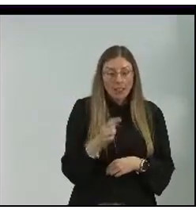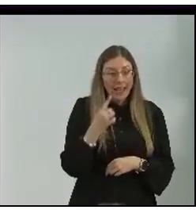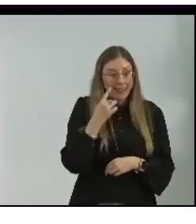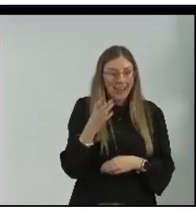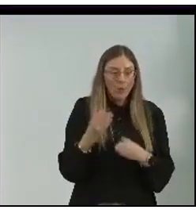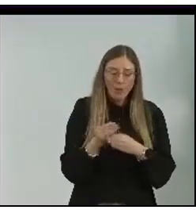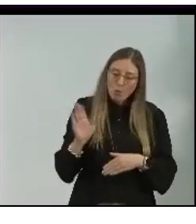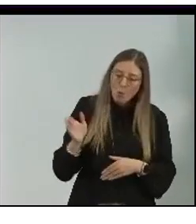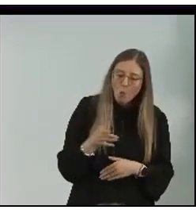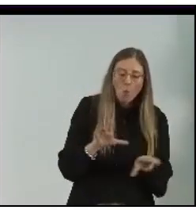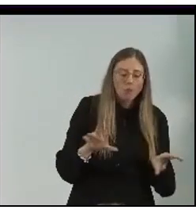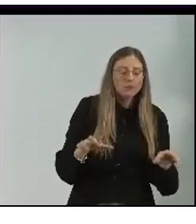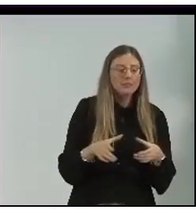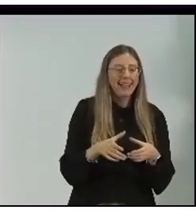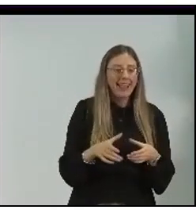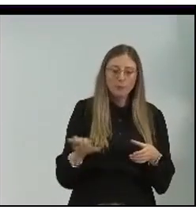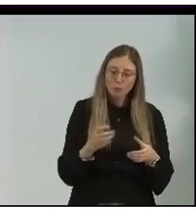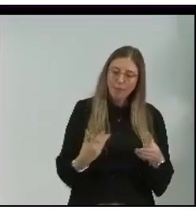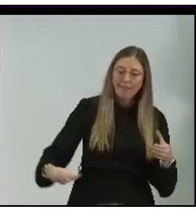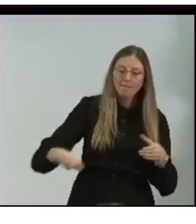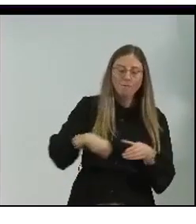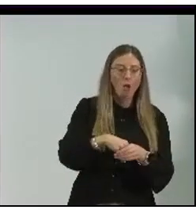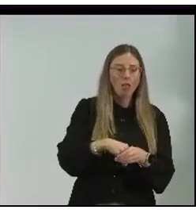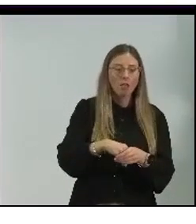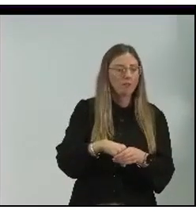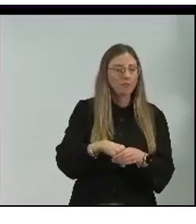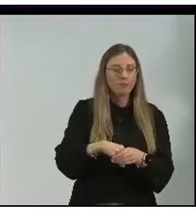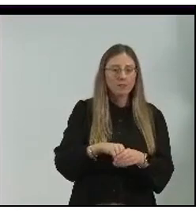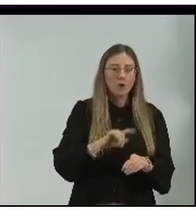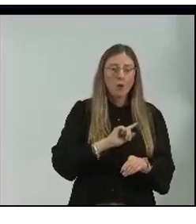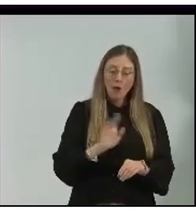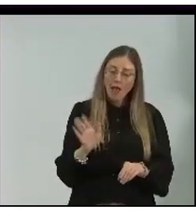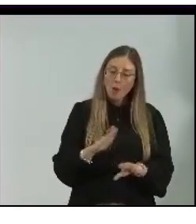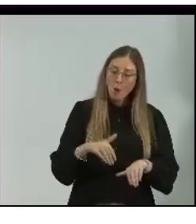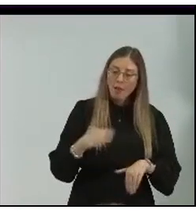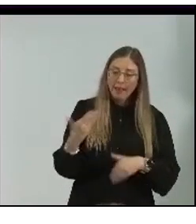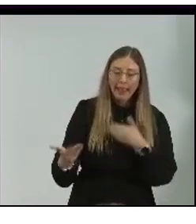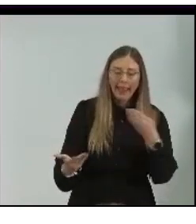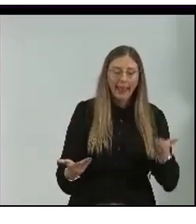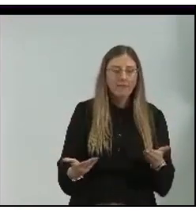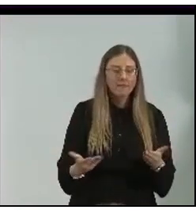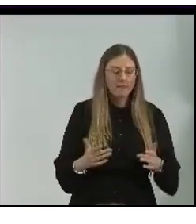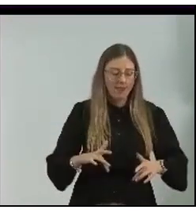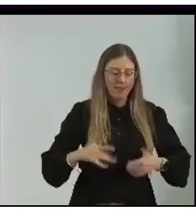Every team should be involved with this because they all provide a unique perspective to it.